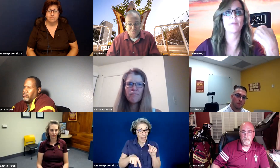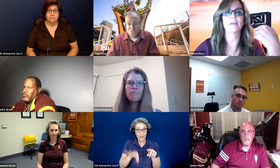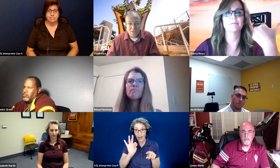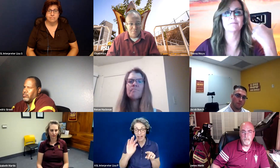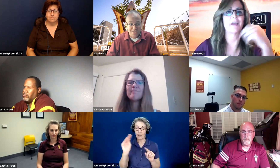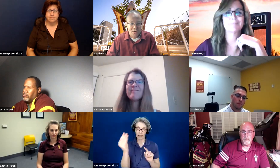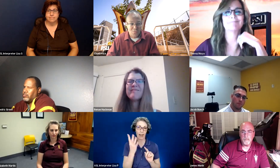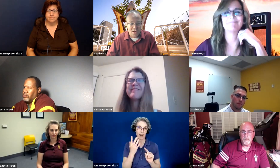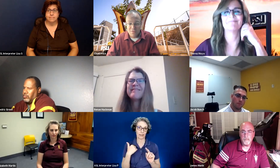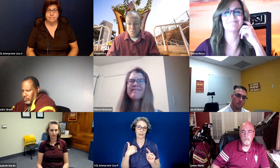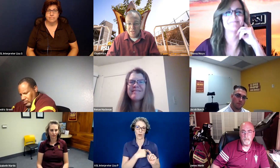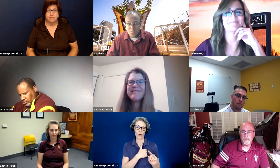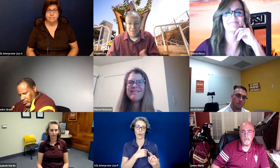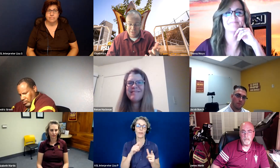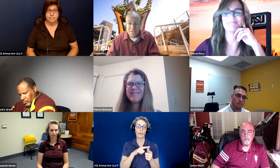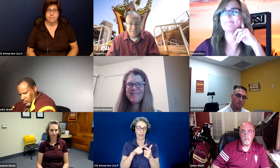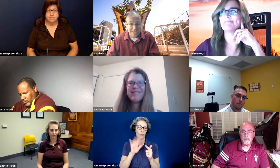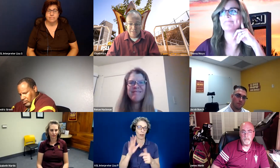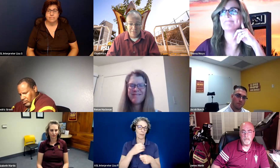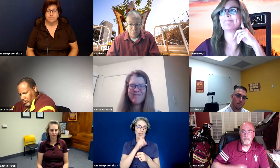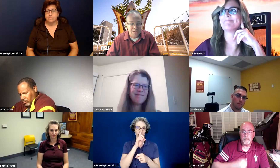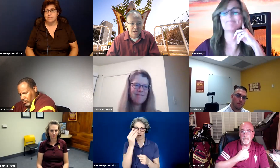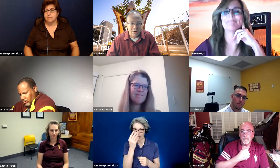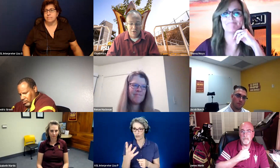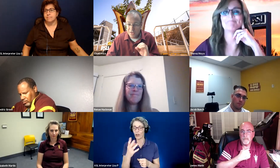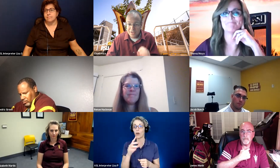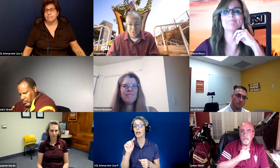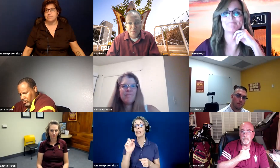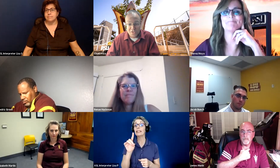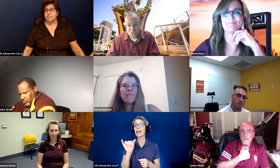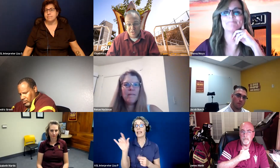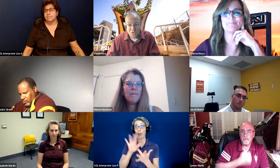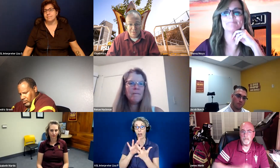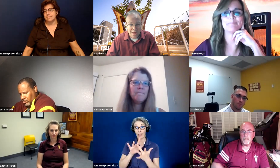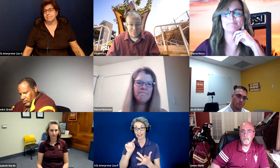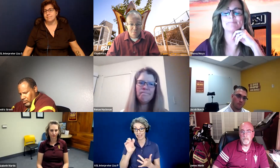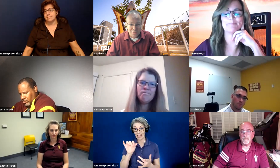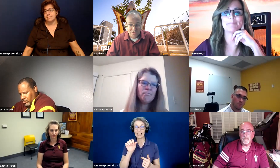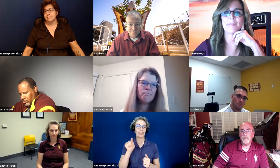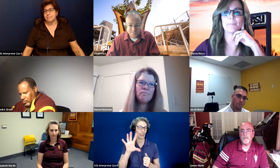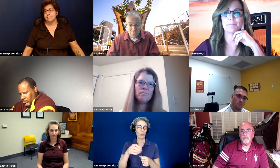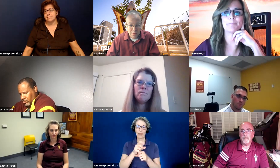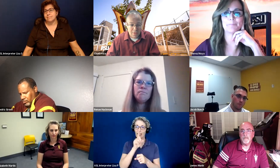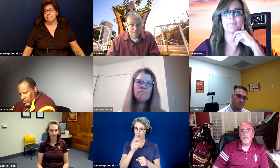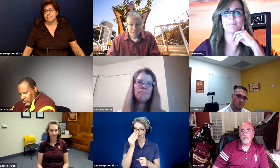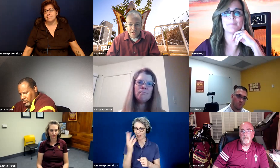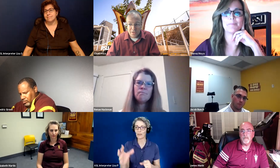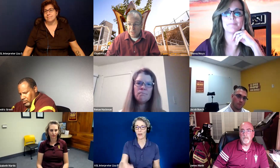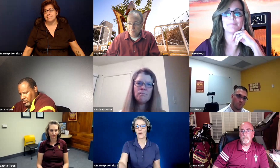So we can make sure that we get with him and Teddy, if we reach out to her, she'll make sure that you get that information. Very good.